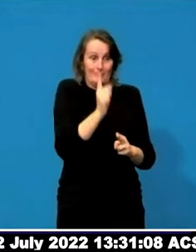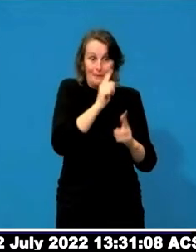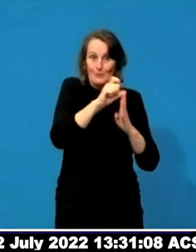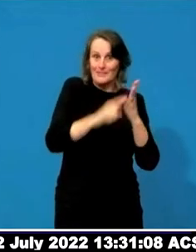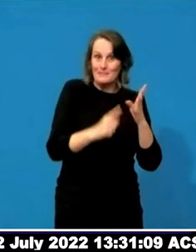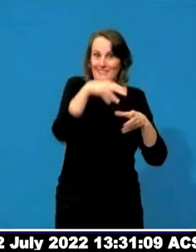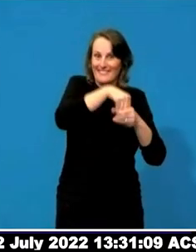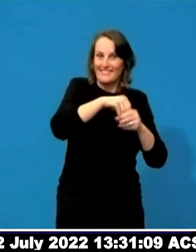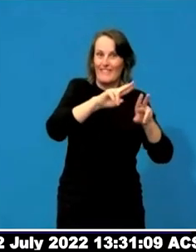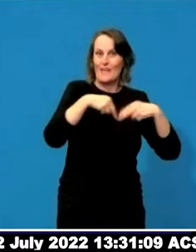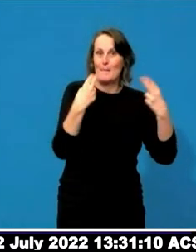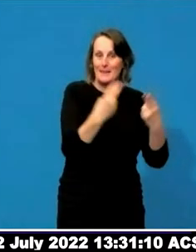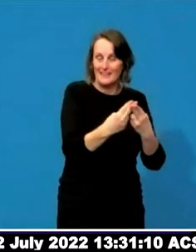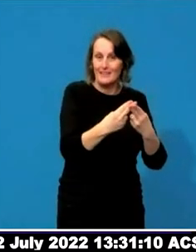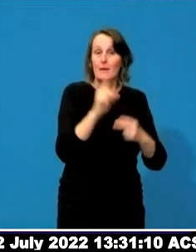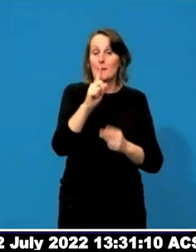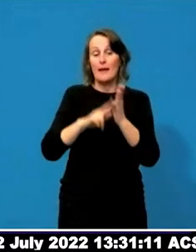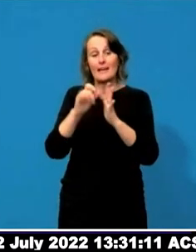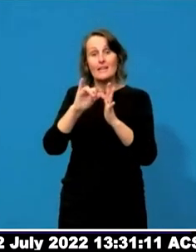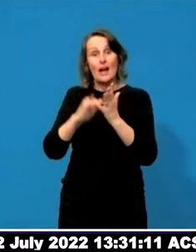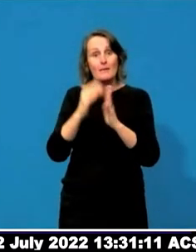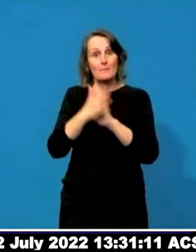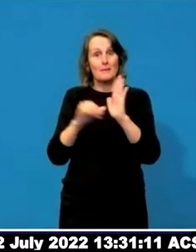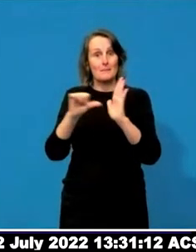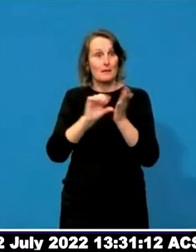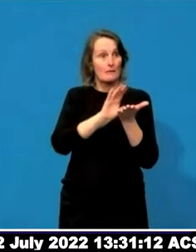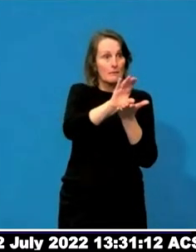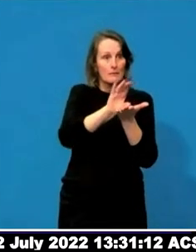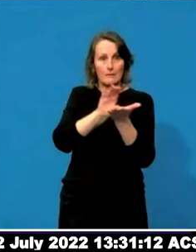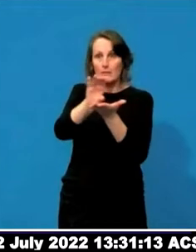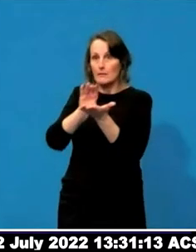With individualised funding, yeah, it can be quite difficult,